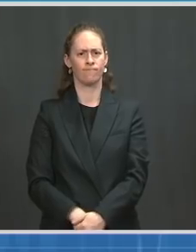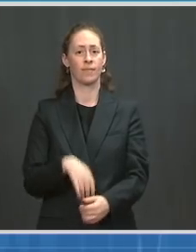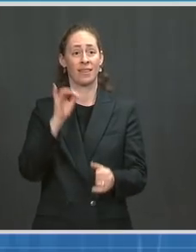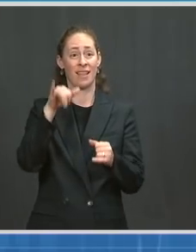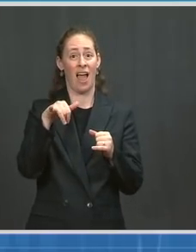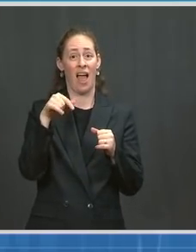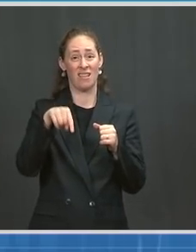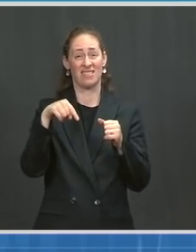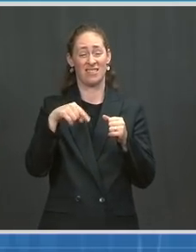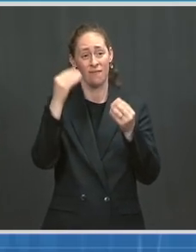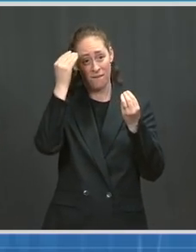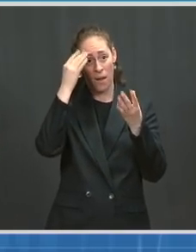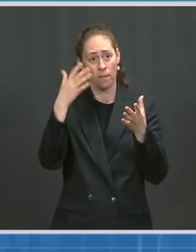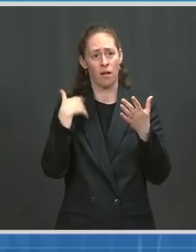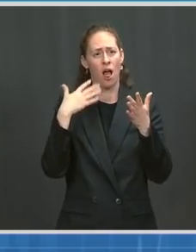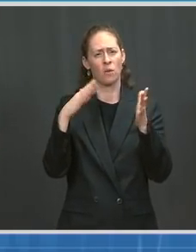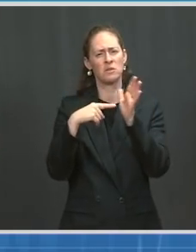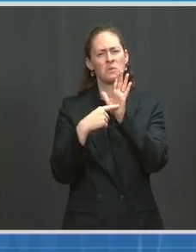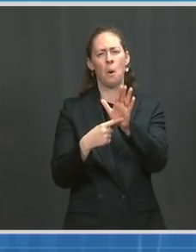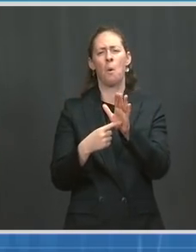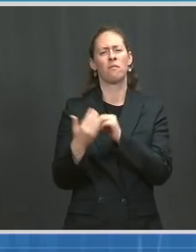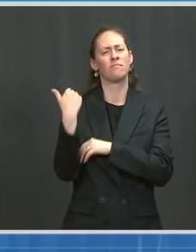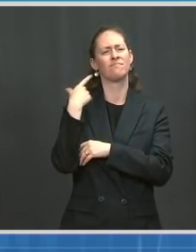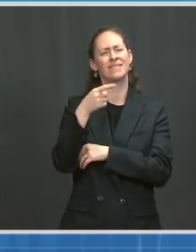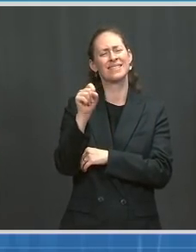and the efficacy of the single-dose Ad26.